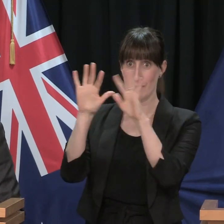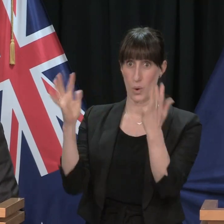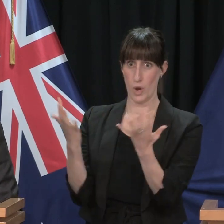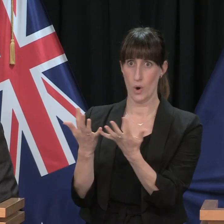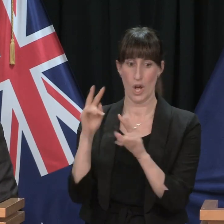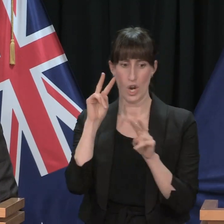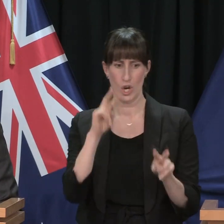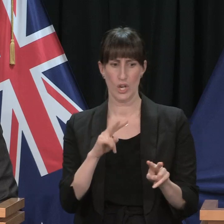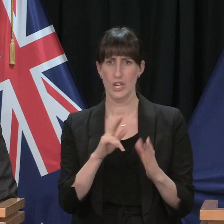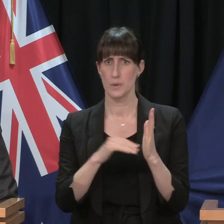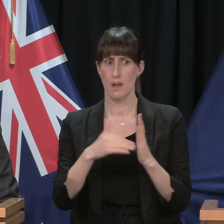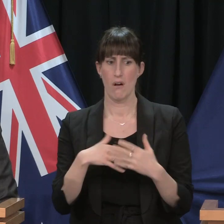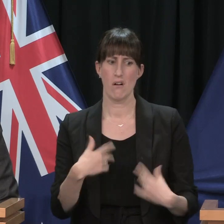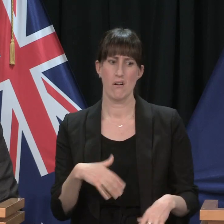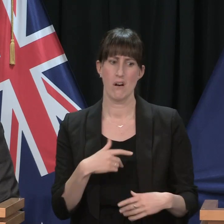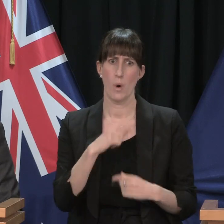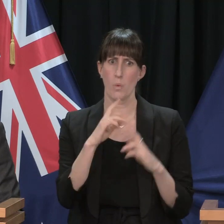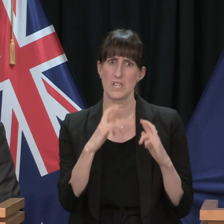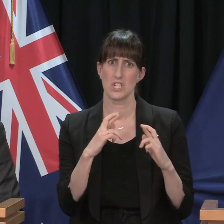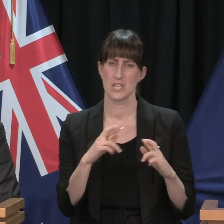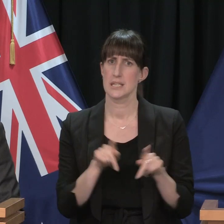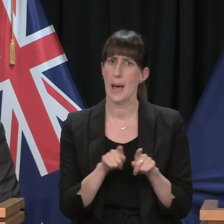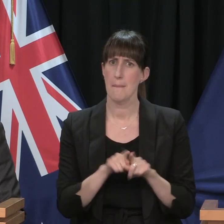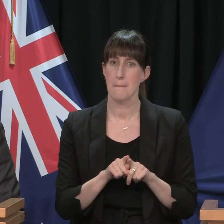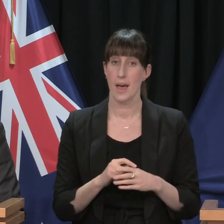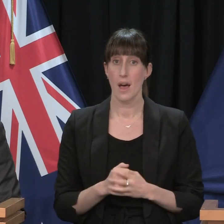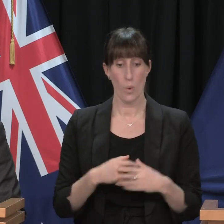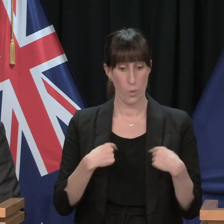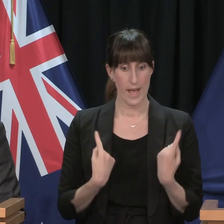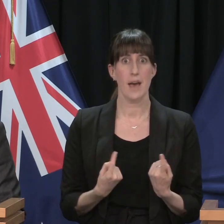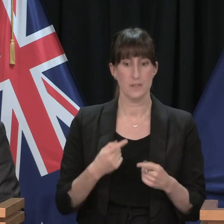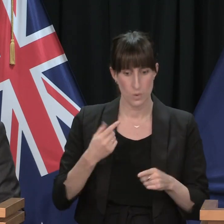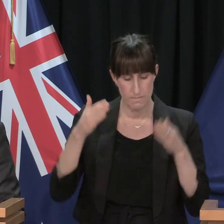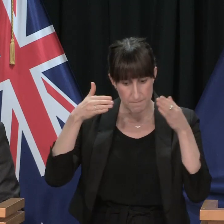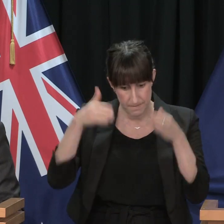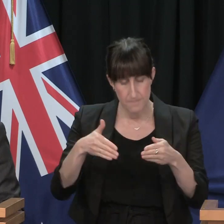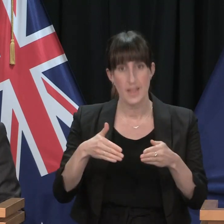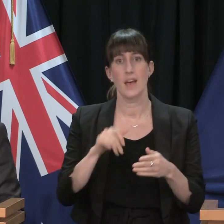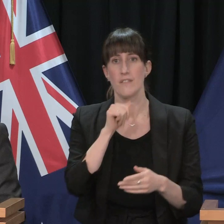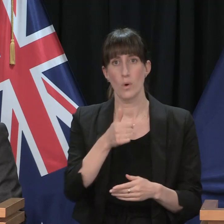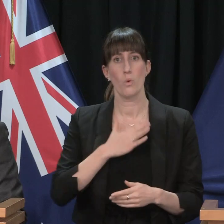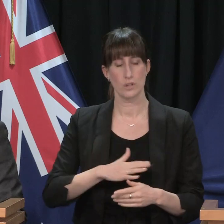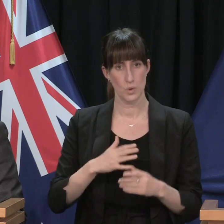country. We're now the envy of the world, and we've got to